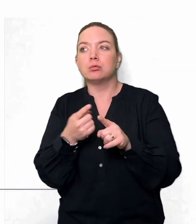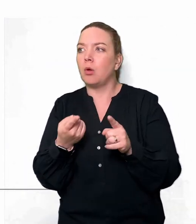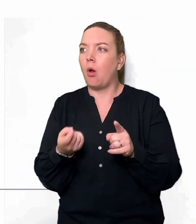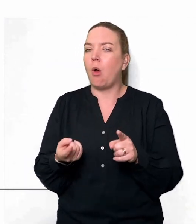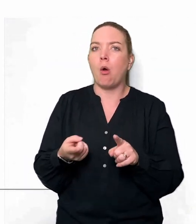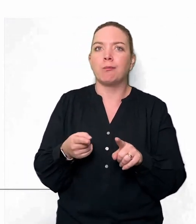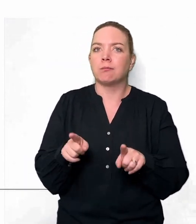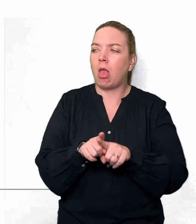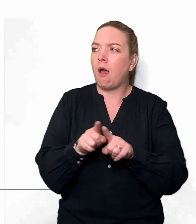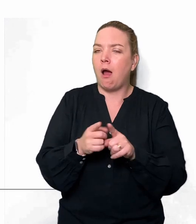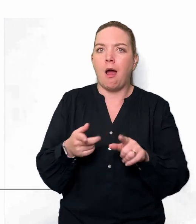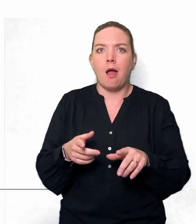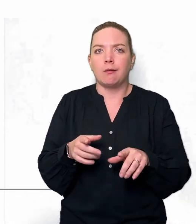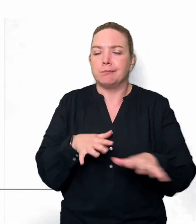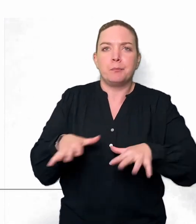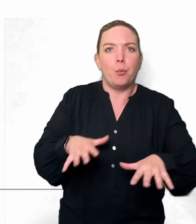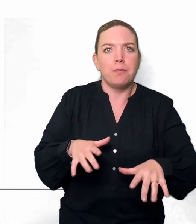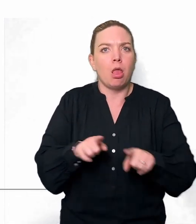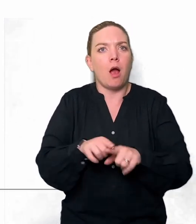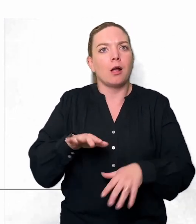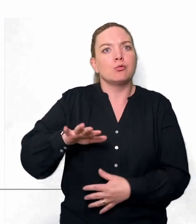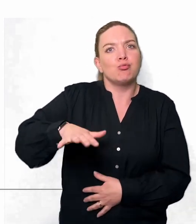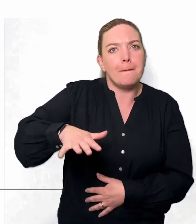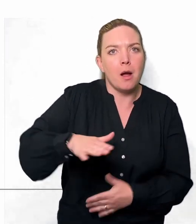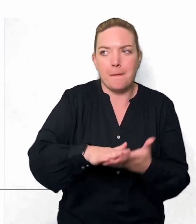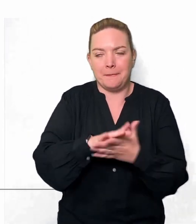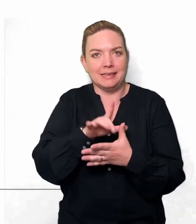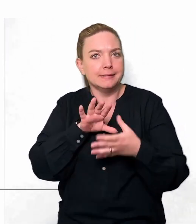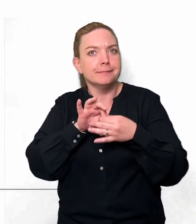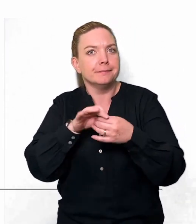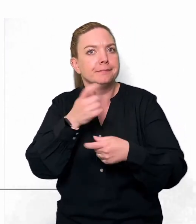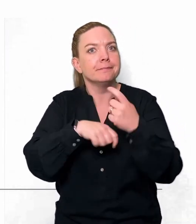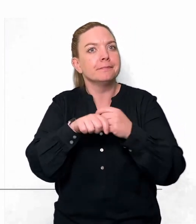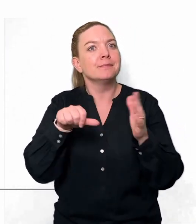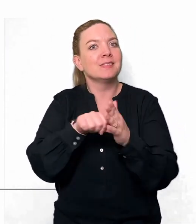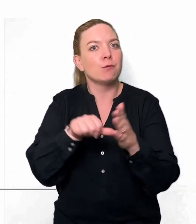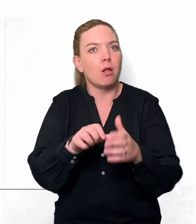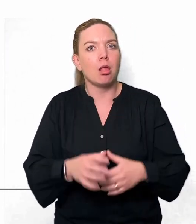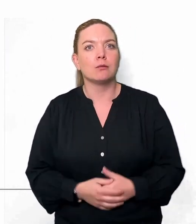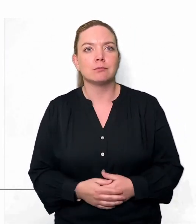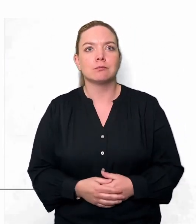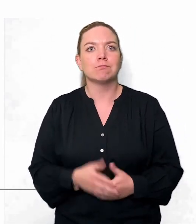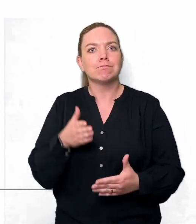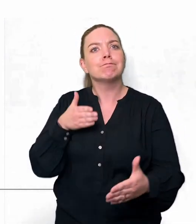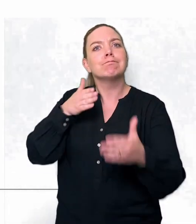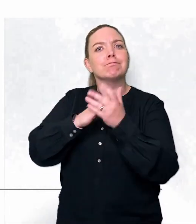Barriers to comprehension or cognitive barriers cover cognitive impairment associated with brain damage,